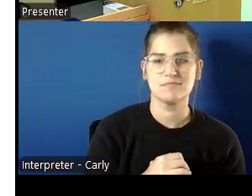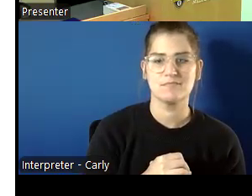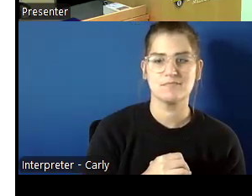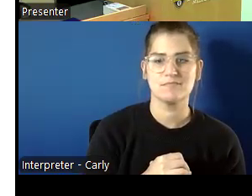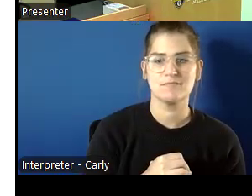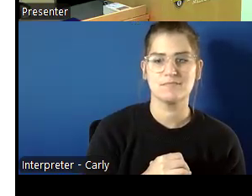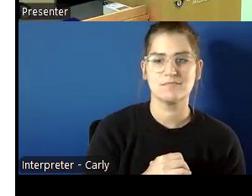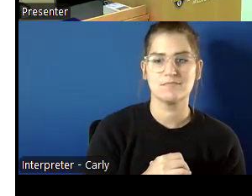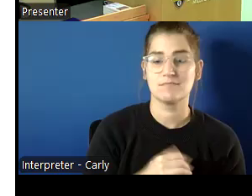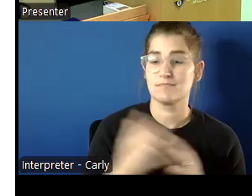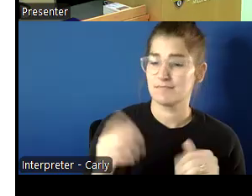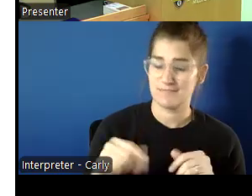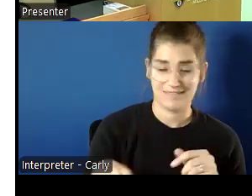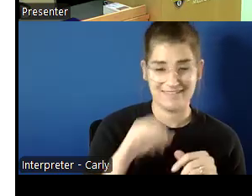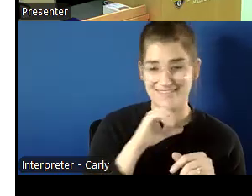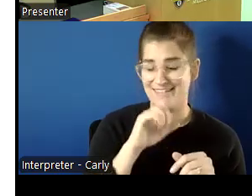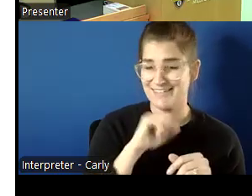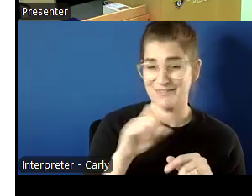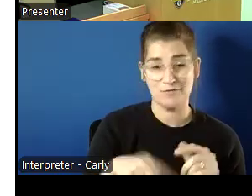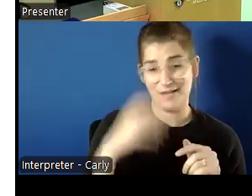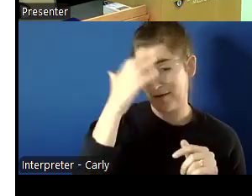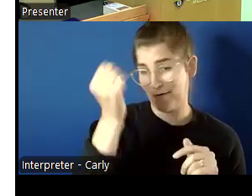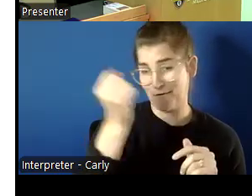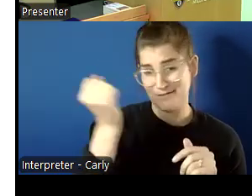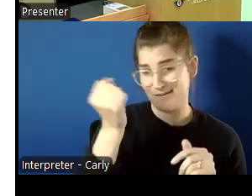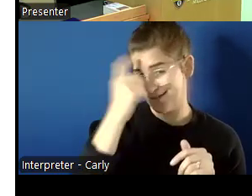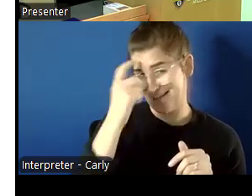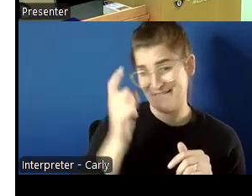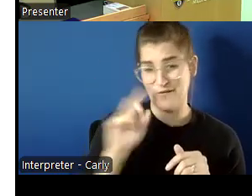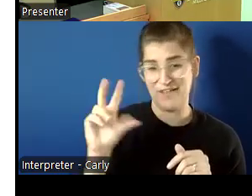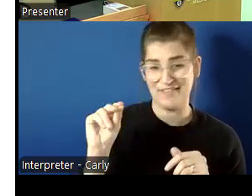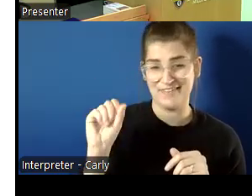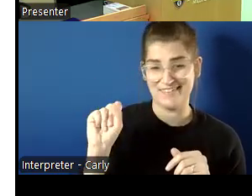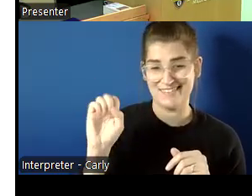See, when you get to be this age, you can't hold on to a thought for 30 seconds. Um,